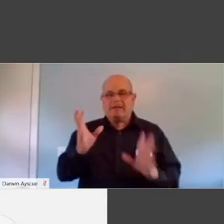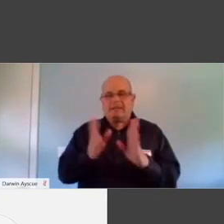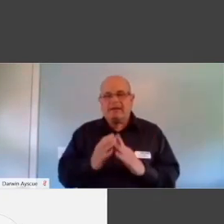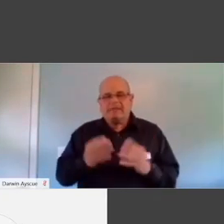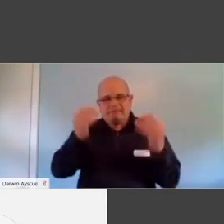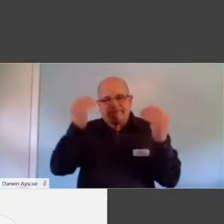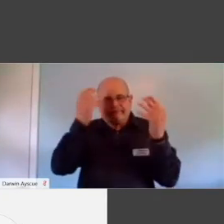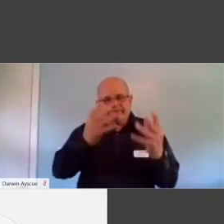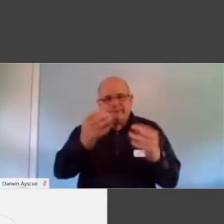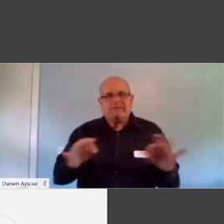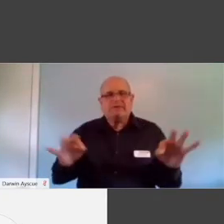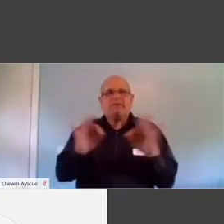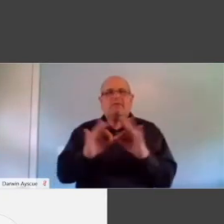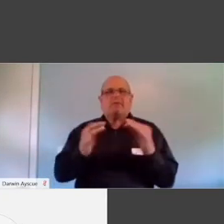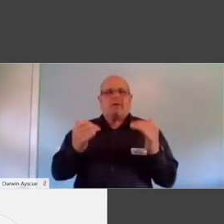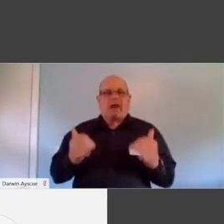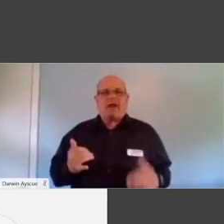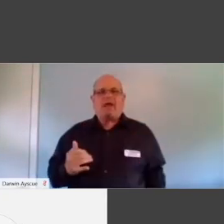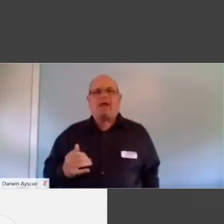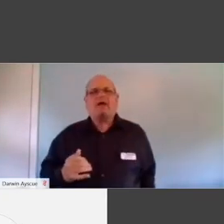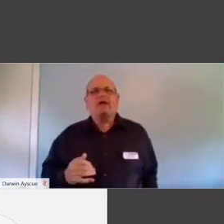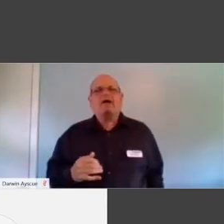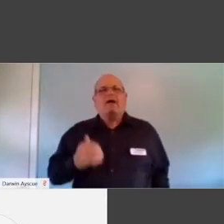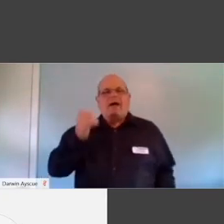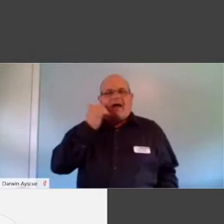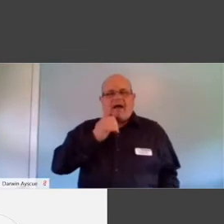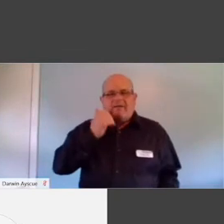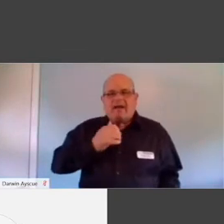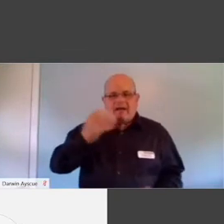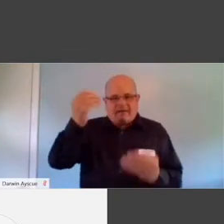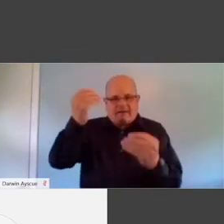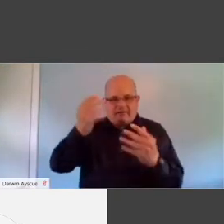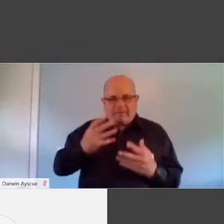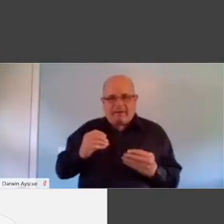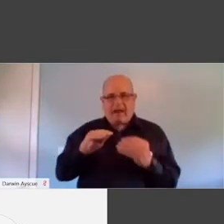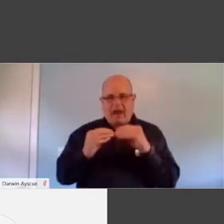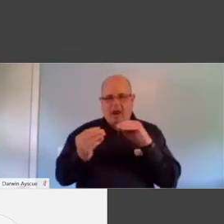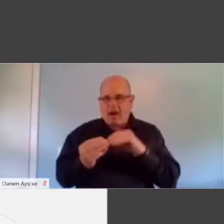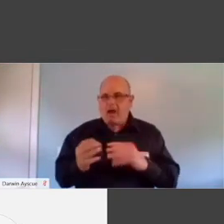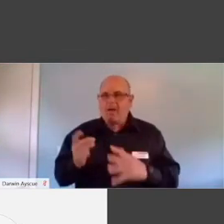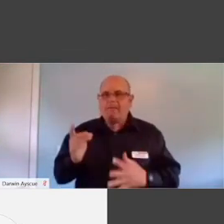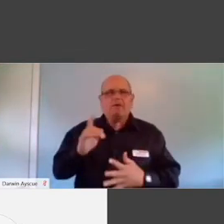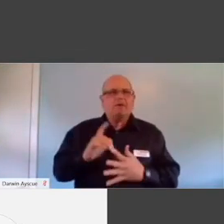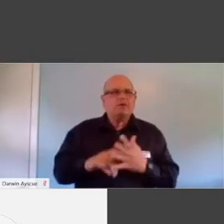important right now, we are getting daily information about numbers and what is reopening,